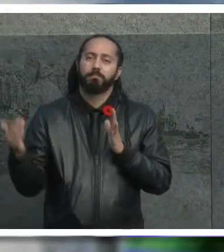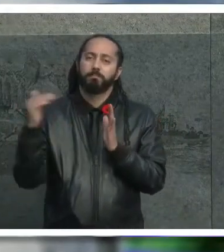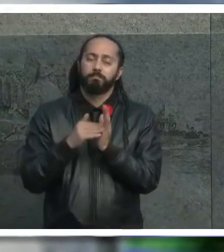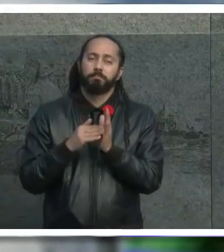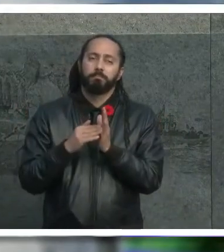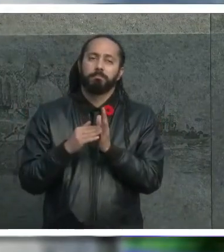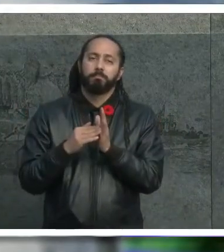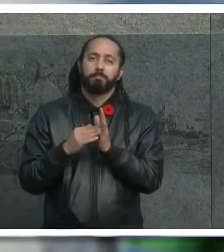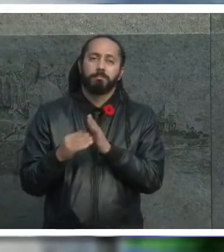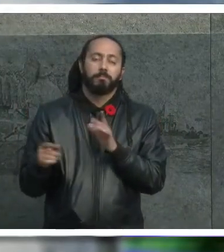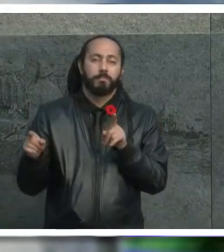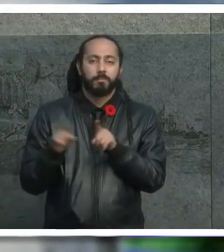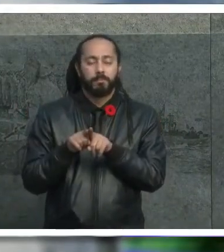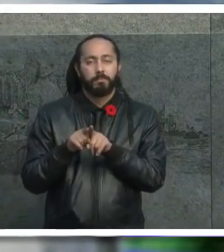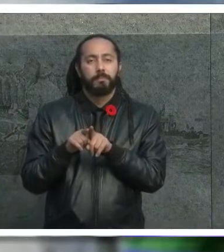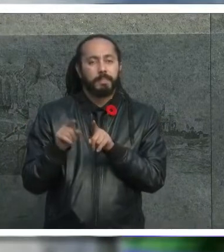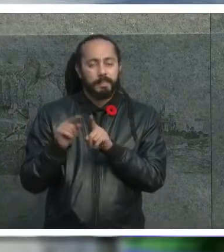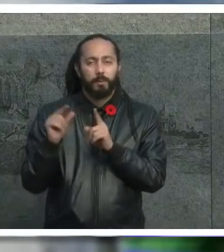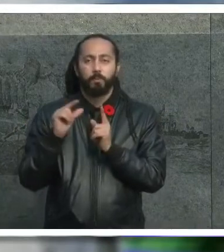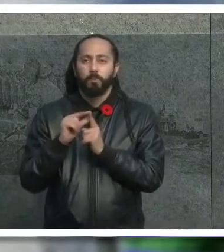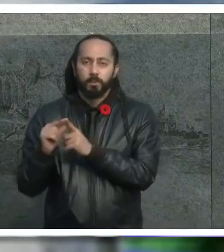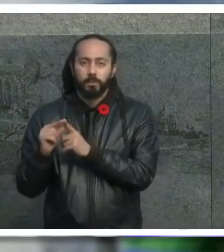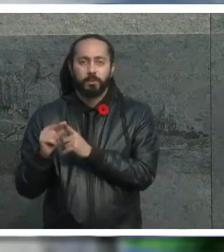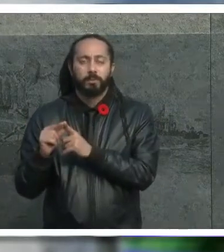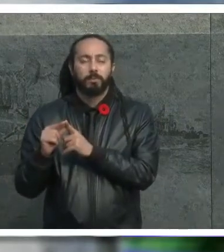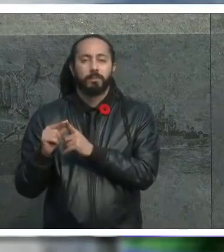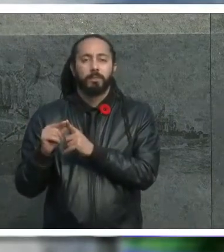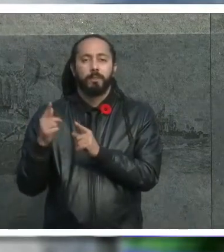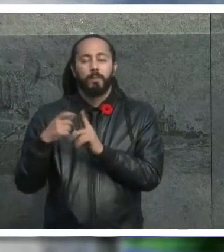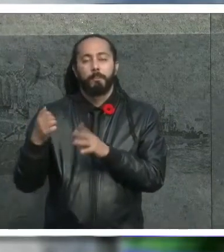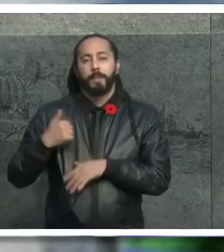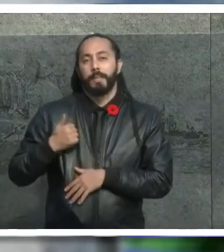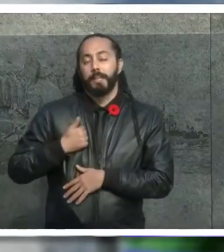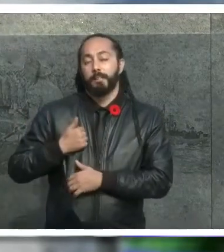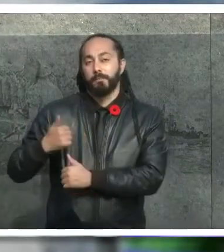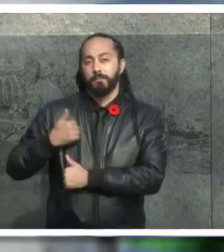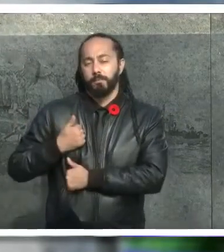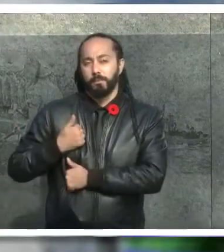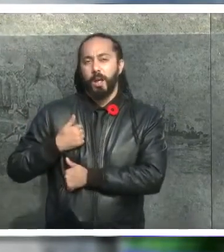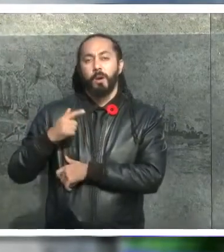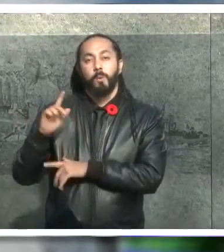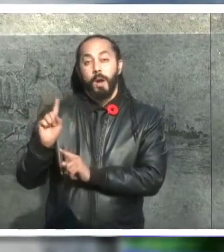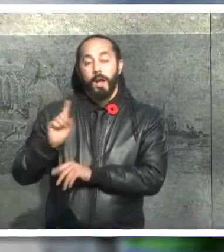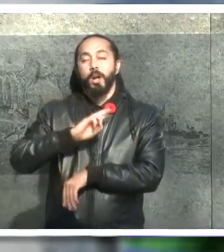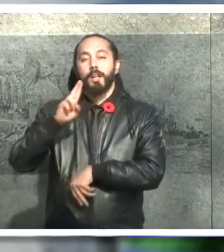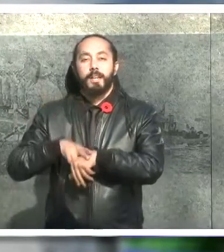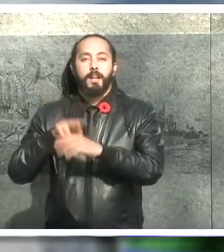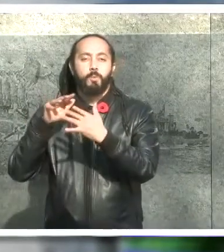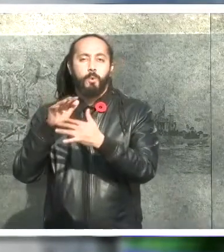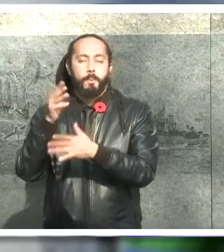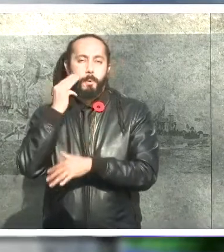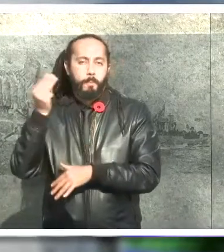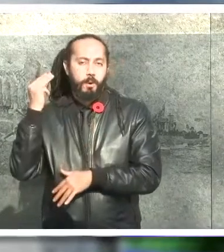Good morning. On this occasion I would like to echo the same words that will be spoken by the Chaplain